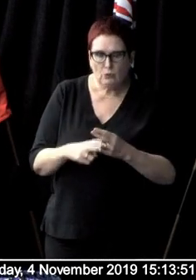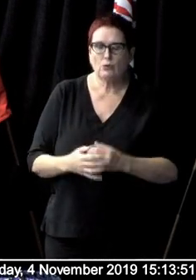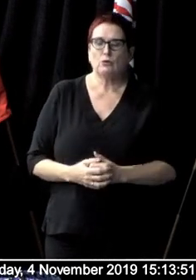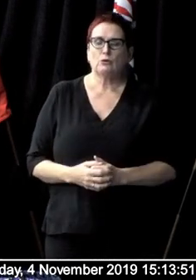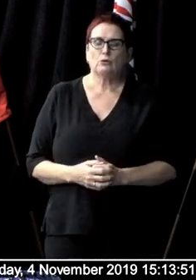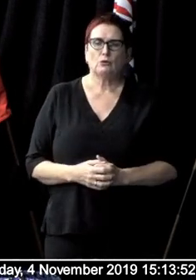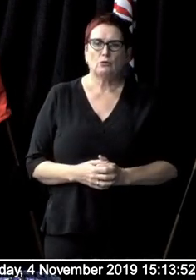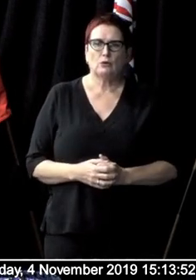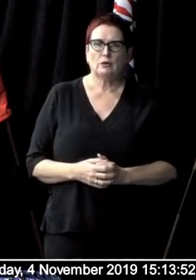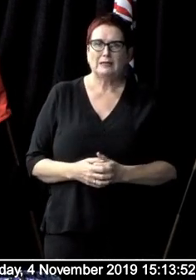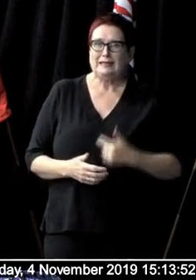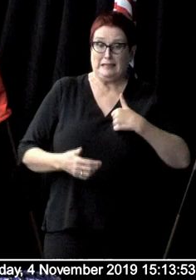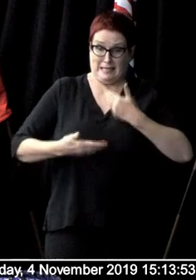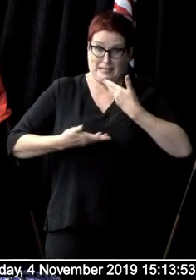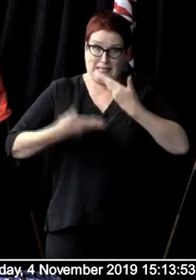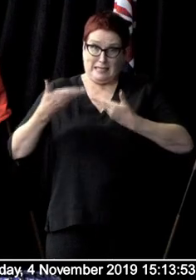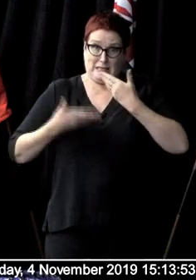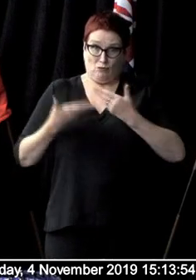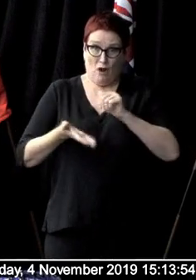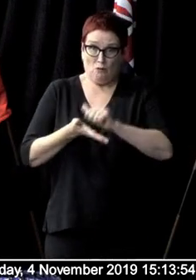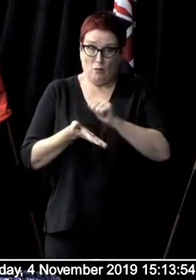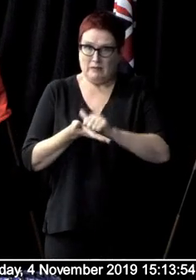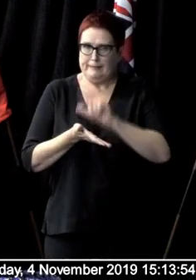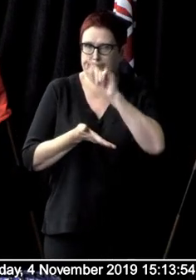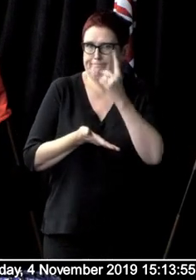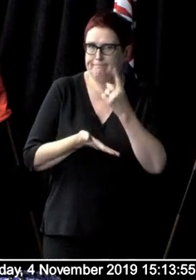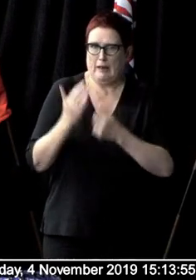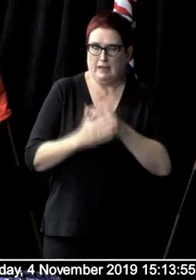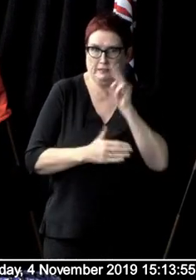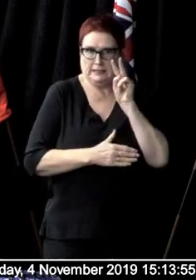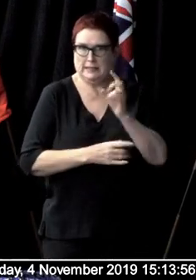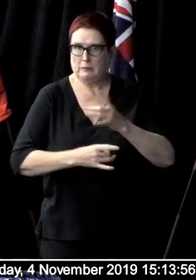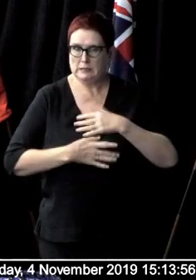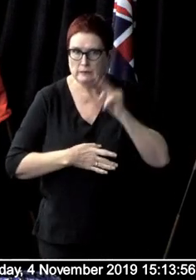I can’t describe it. I haven’t seen a sensory room in a – in a school.